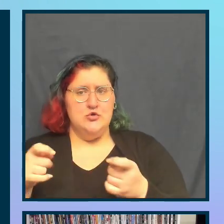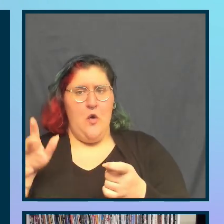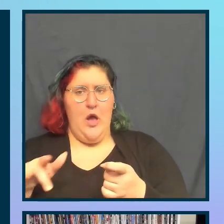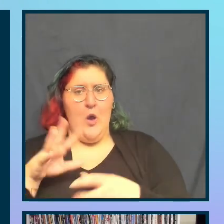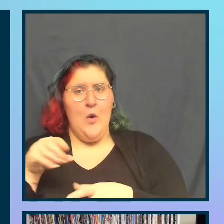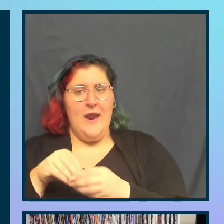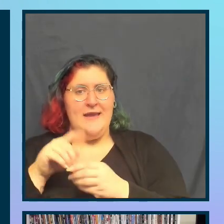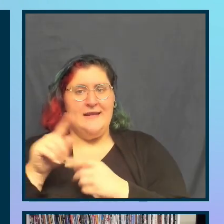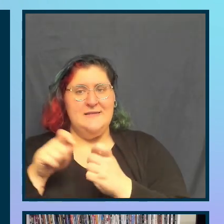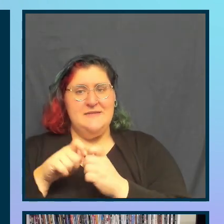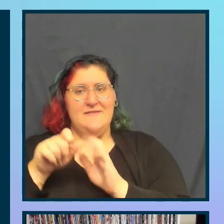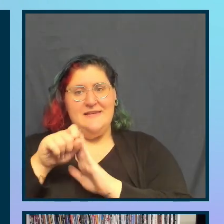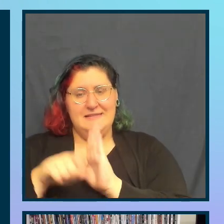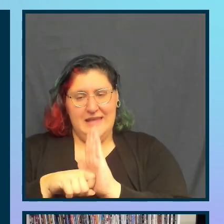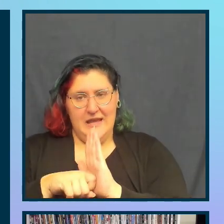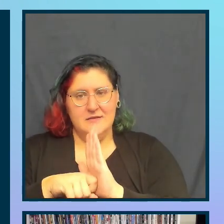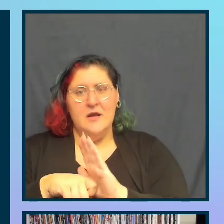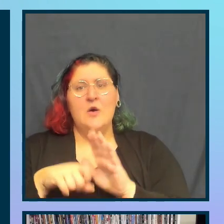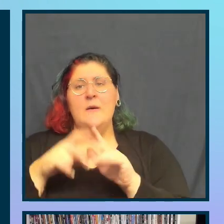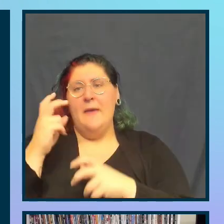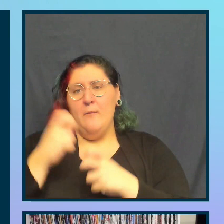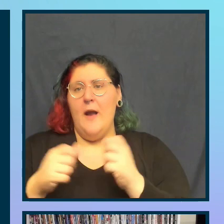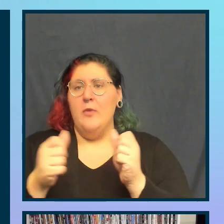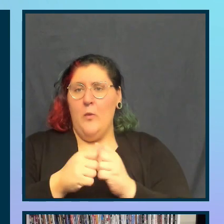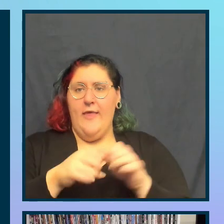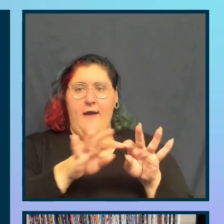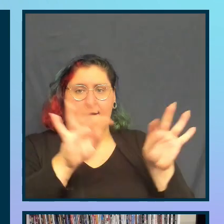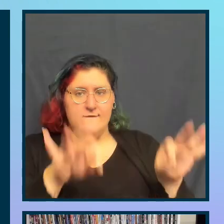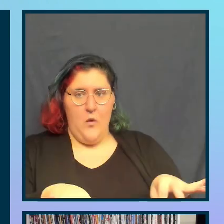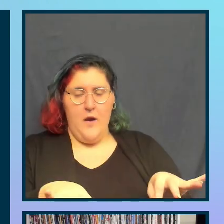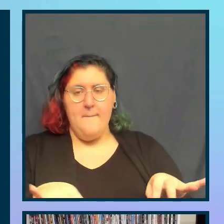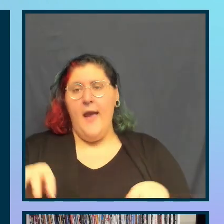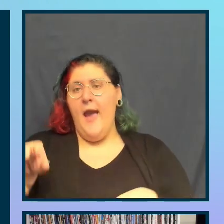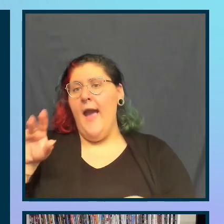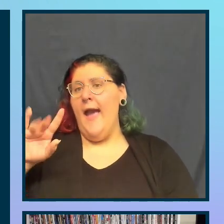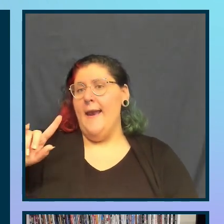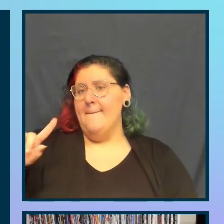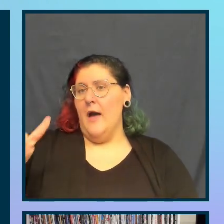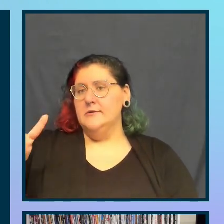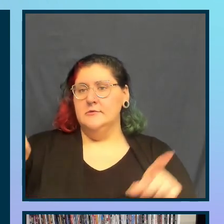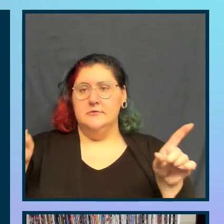and a disabled state by default. So I knew this was disabled because as a sighted user,